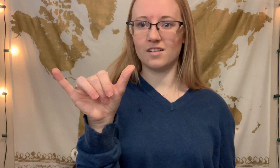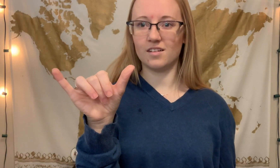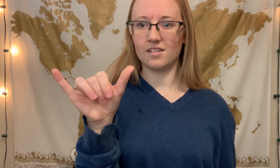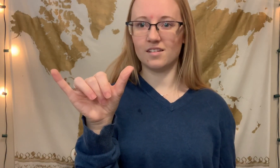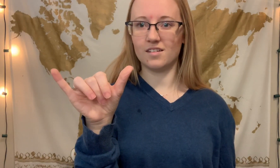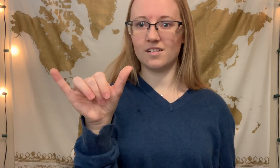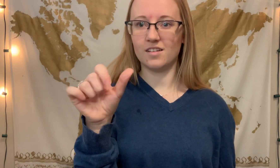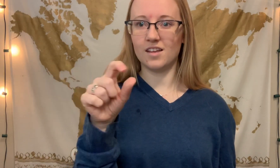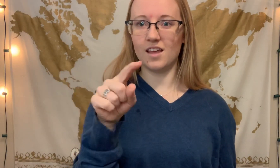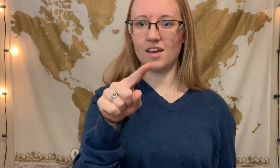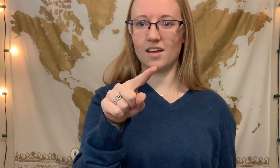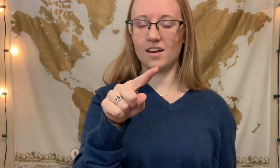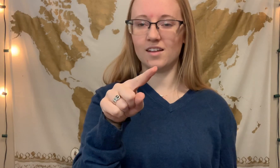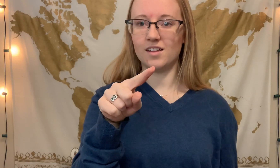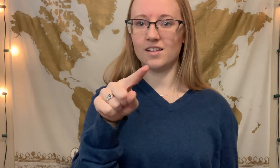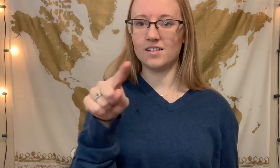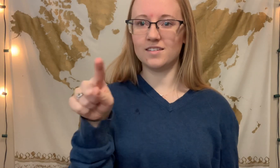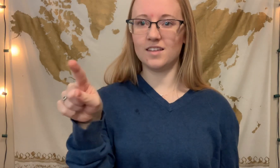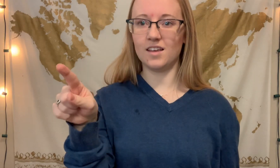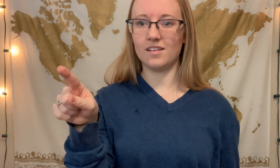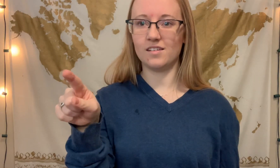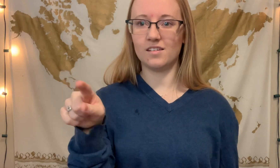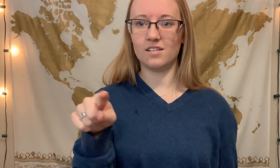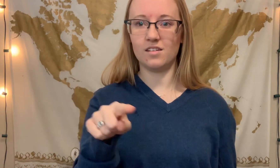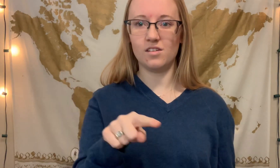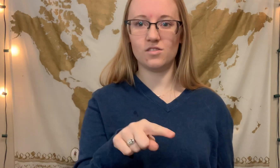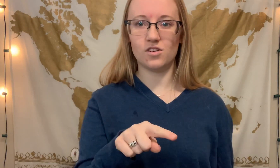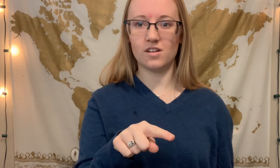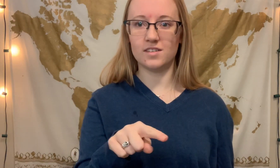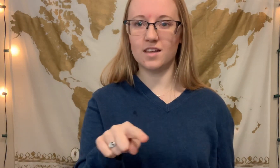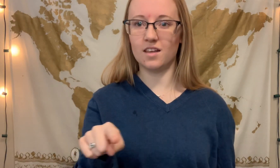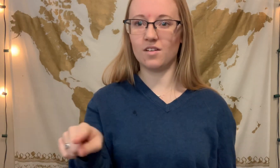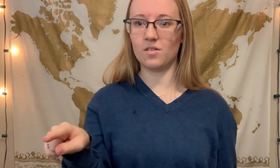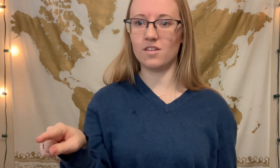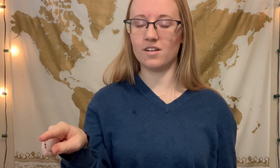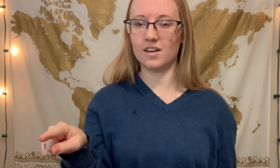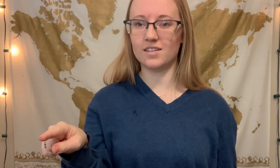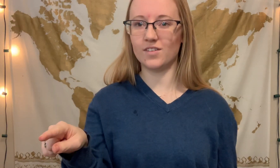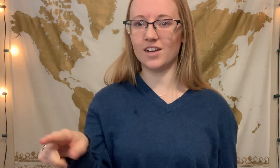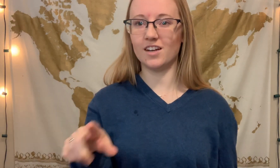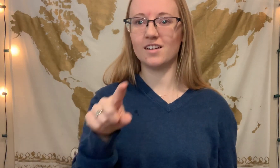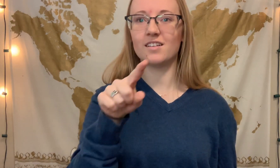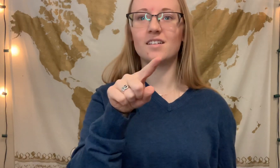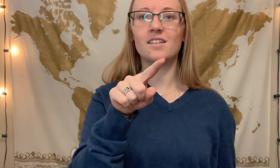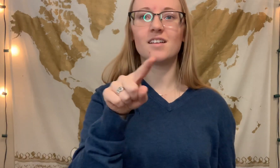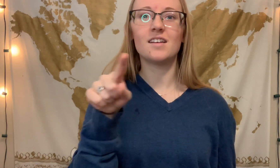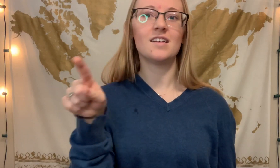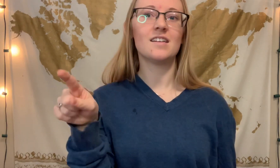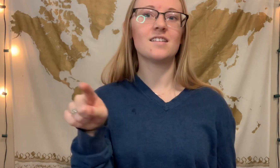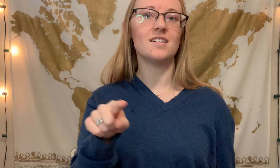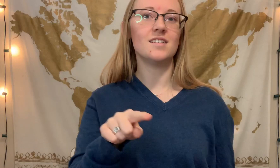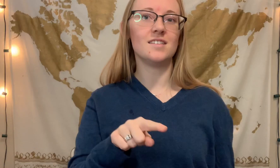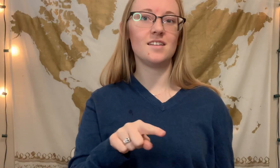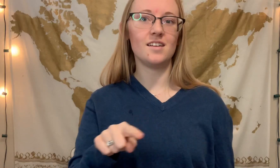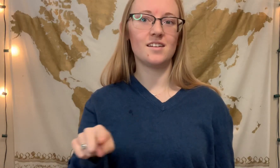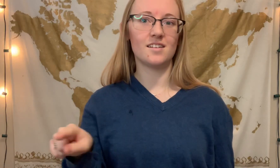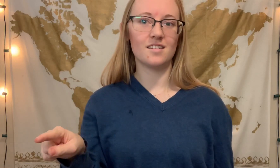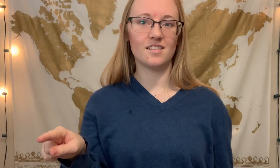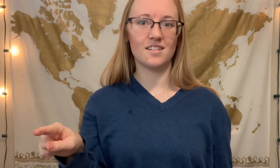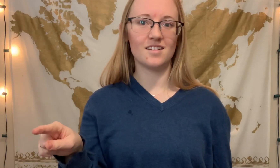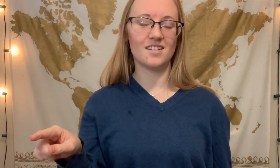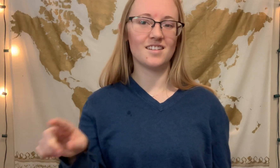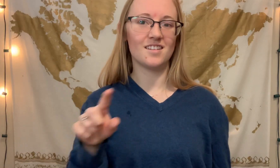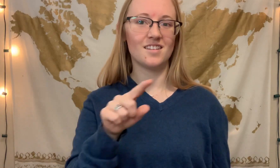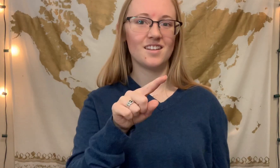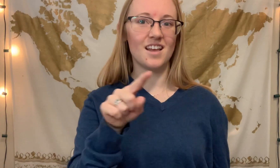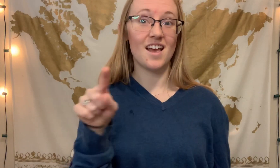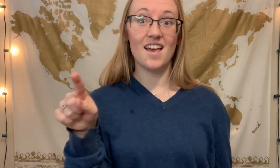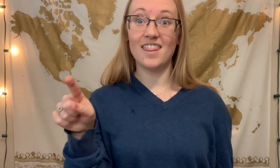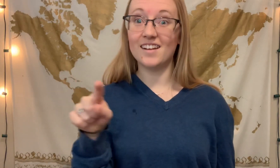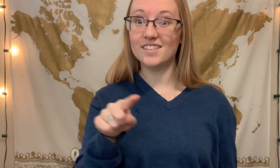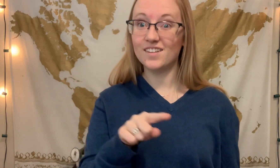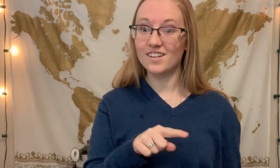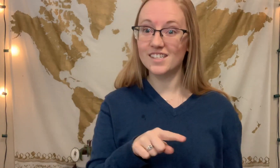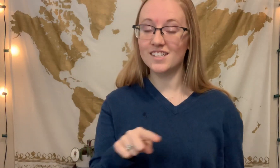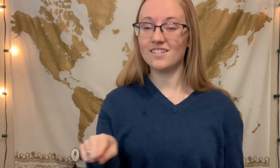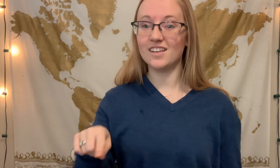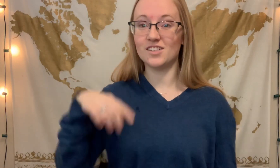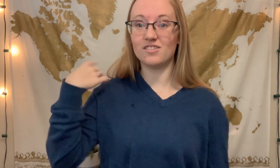And Z you draw Z with your index finger. Z, that's all there is to it is your